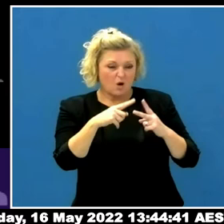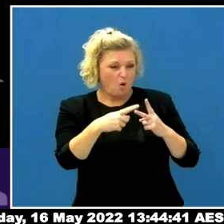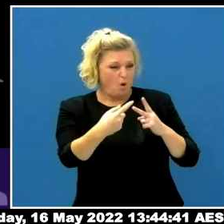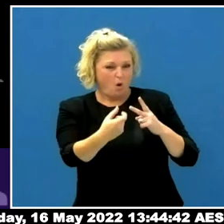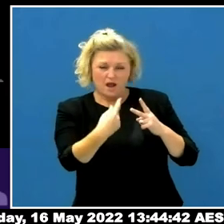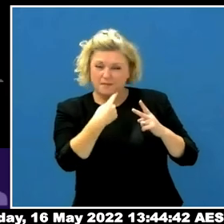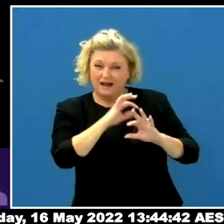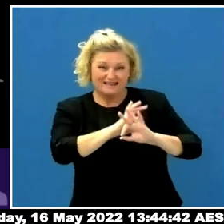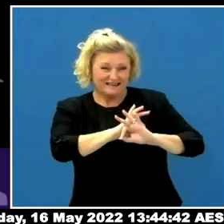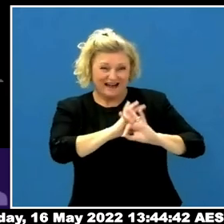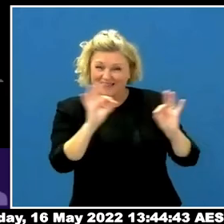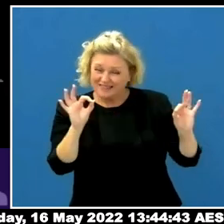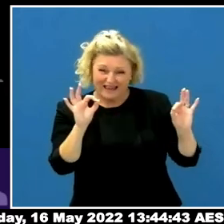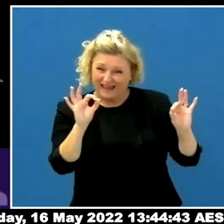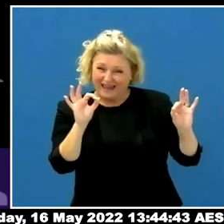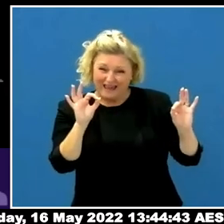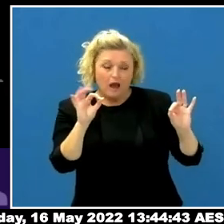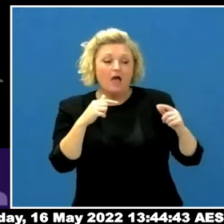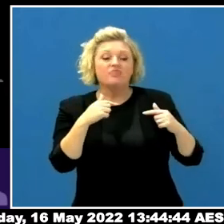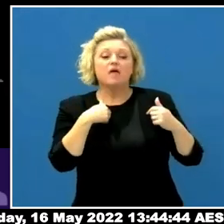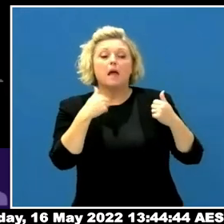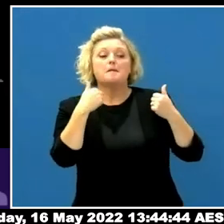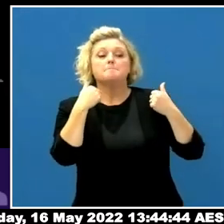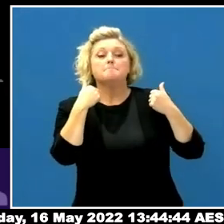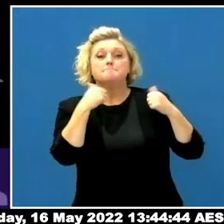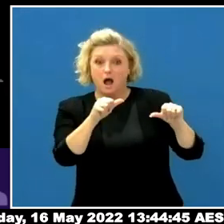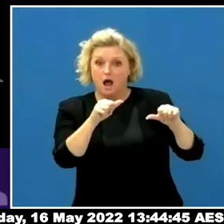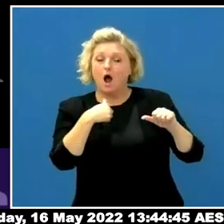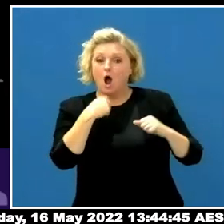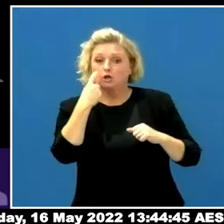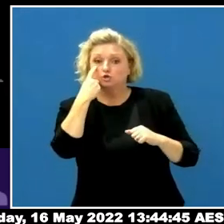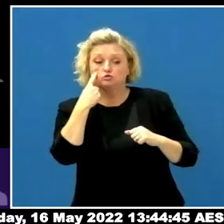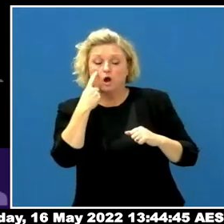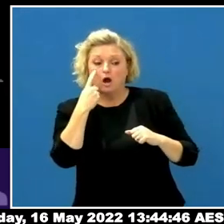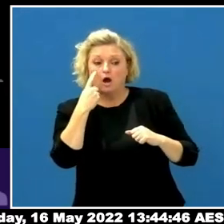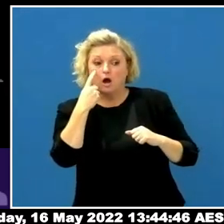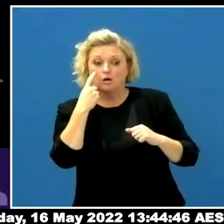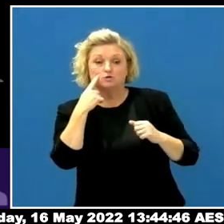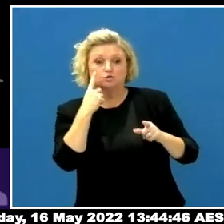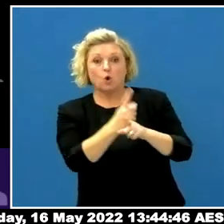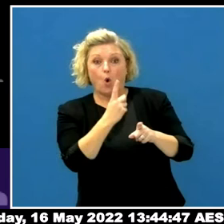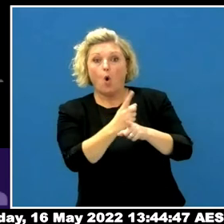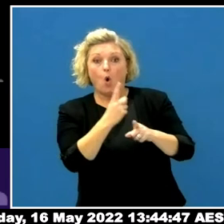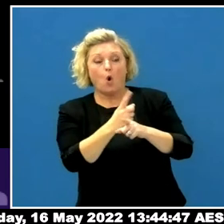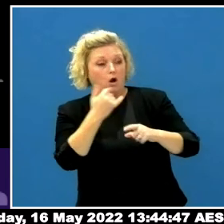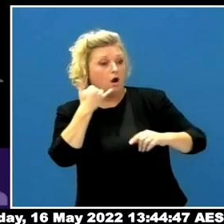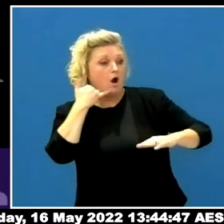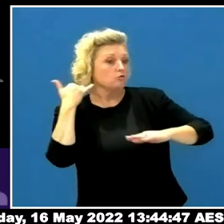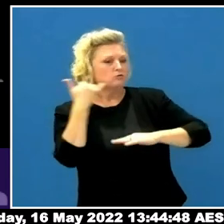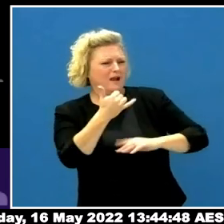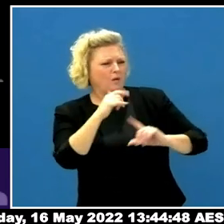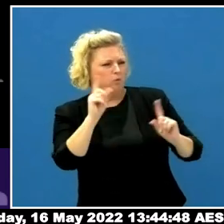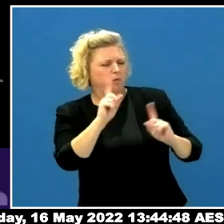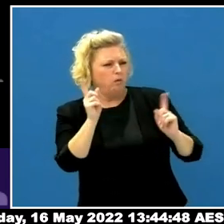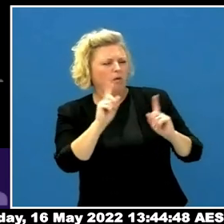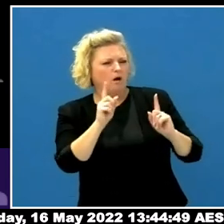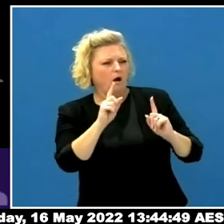through to the lady, she said she'd put him back on the bottom of the list and this was an ongoing occurrence for the whole seven years he attended.